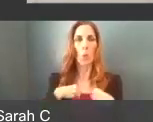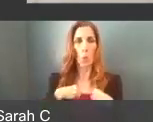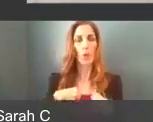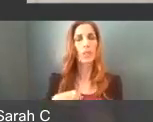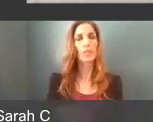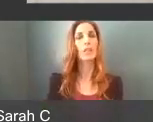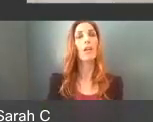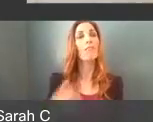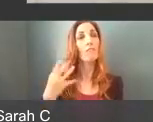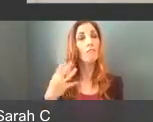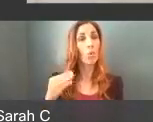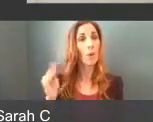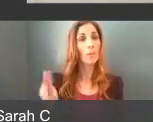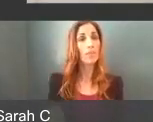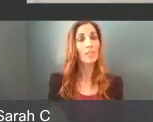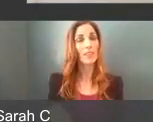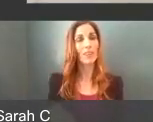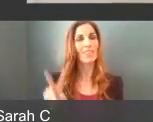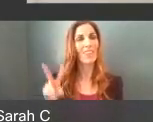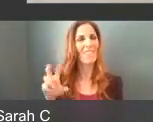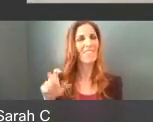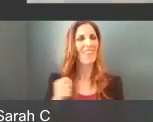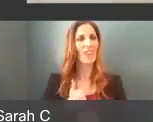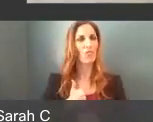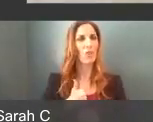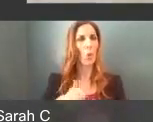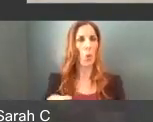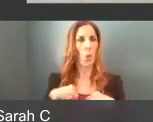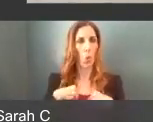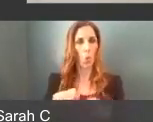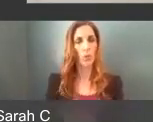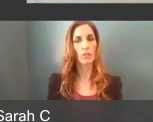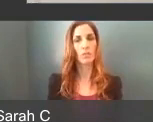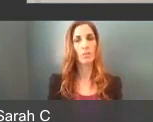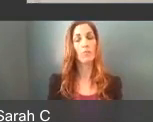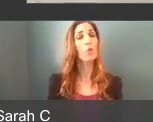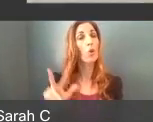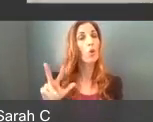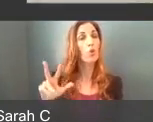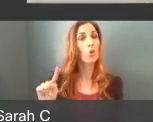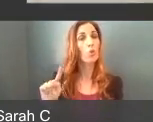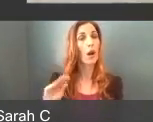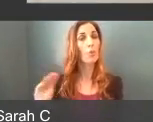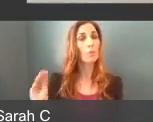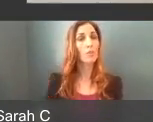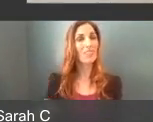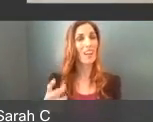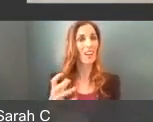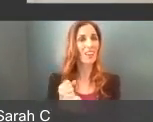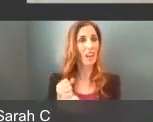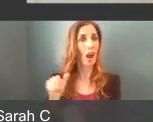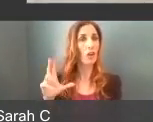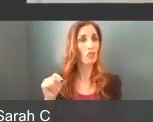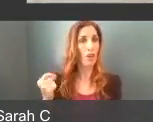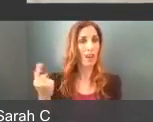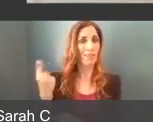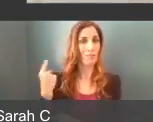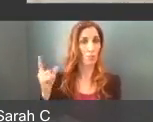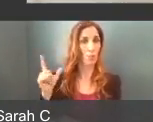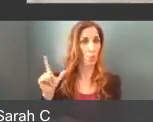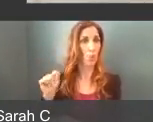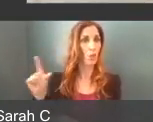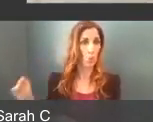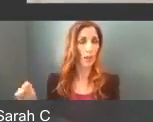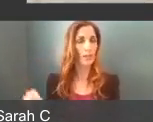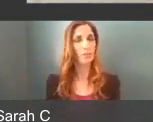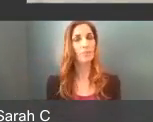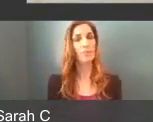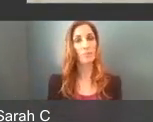identified as veteran-owned, 31% percent received a MontcoStrong grant in 2020, and 66% indicated